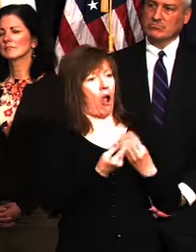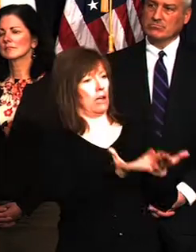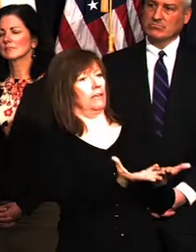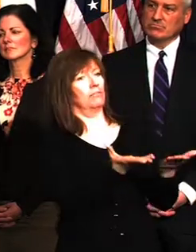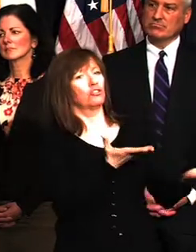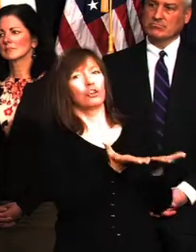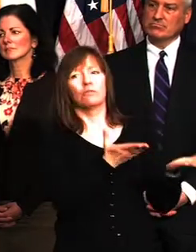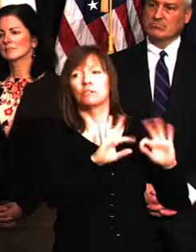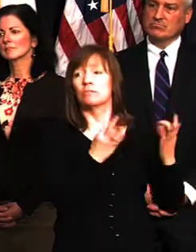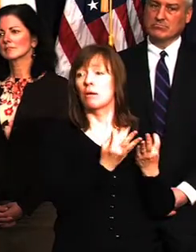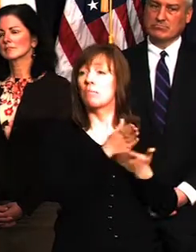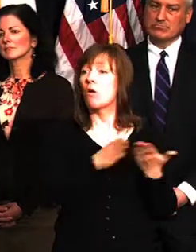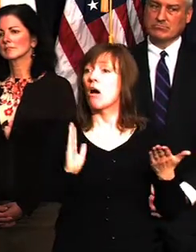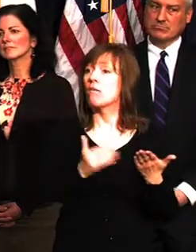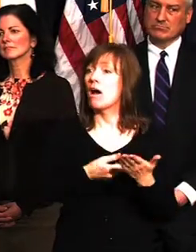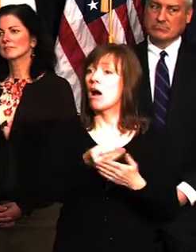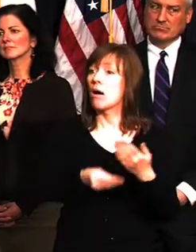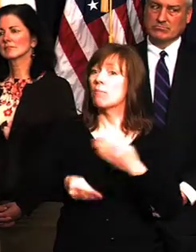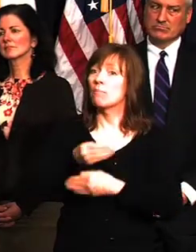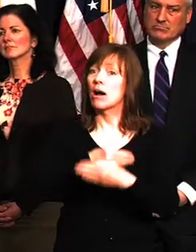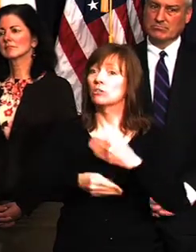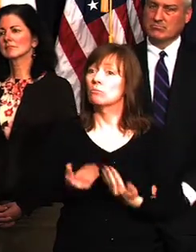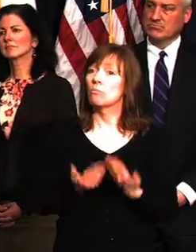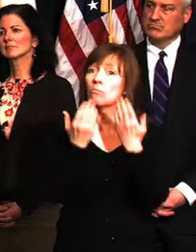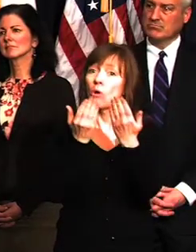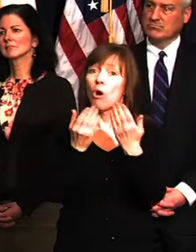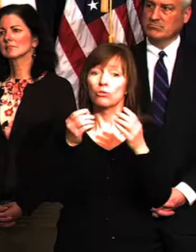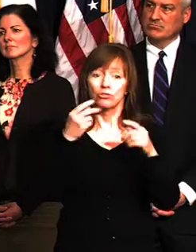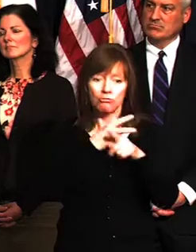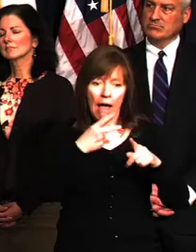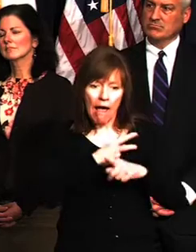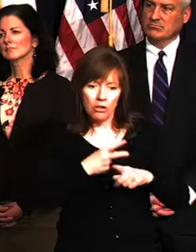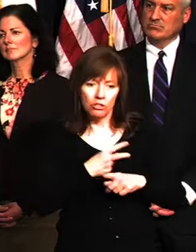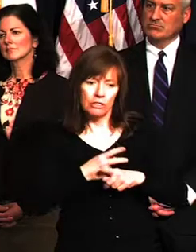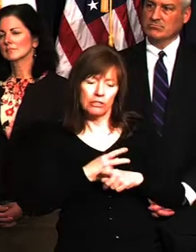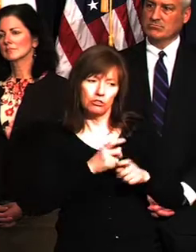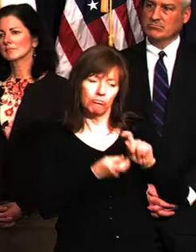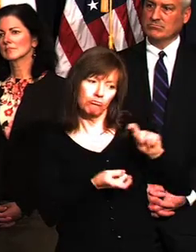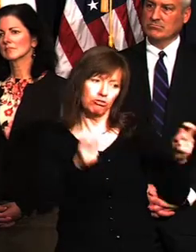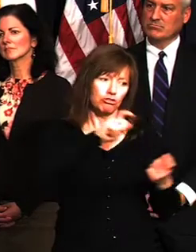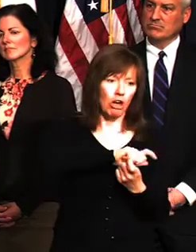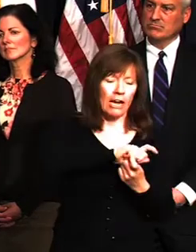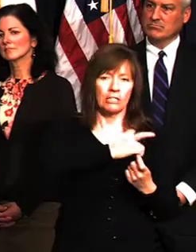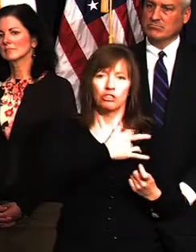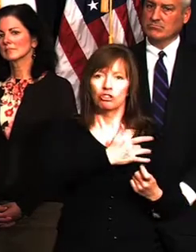of our budget, we're proposing strategies to reverse this terrible trend. These proposals